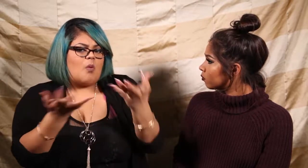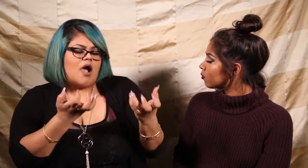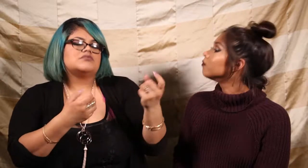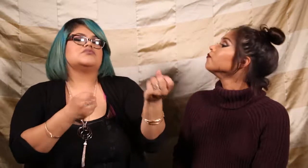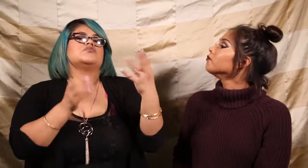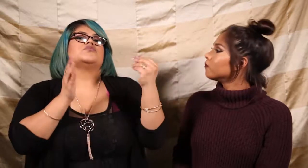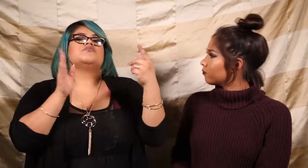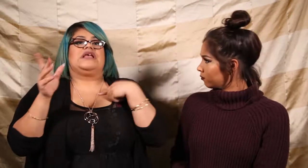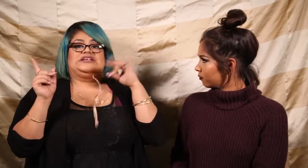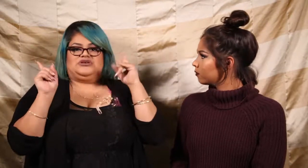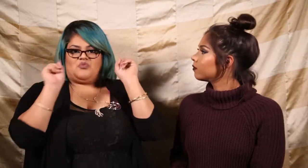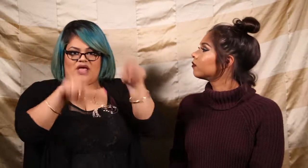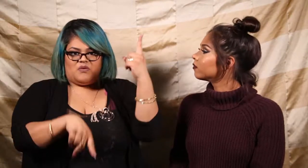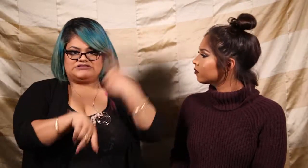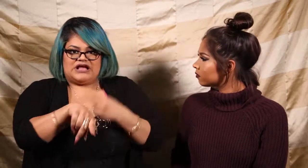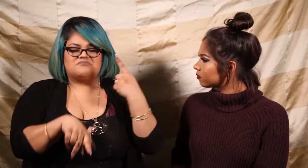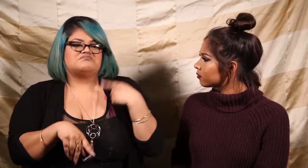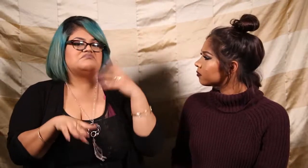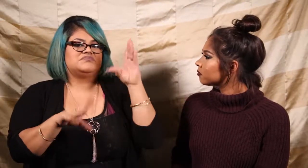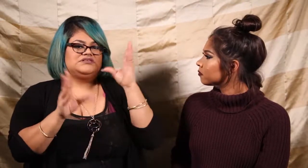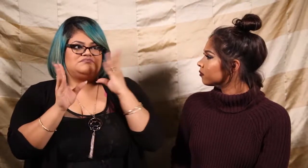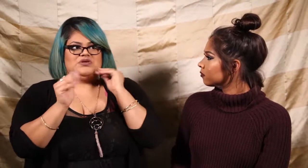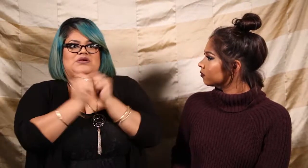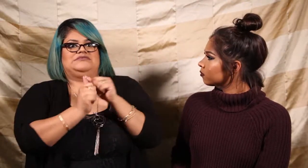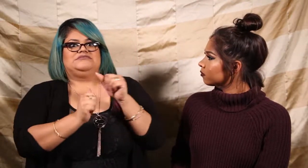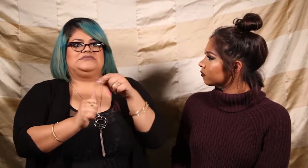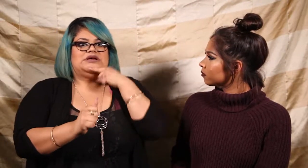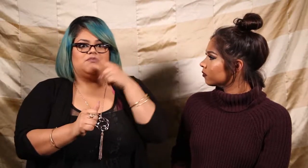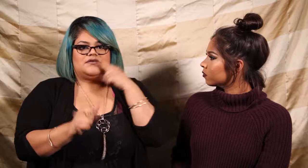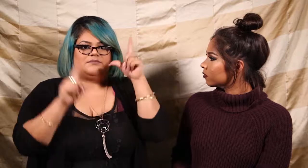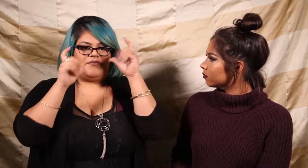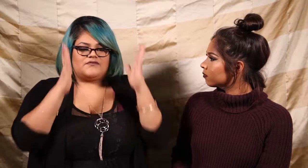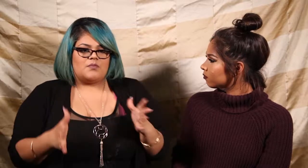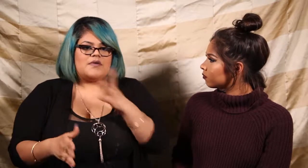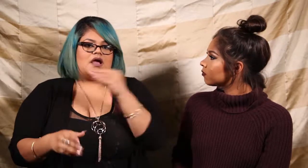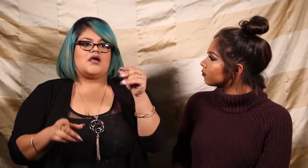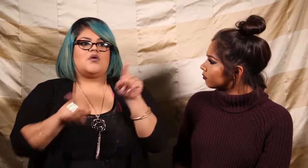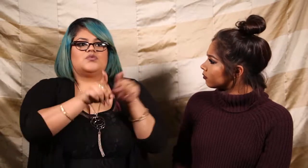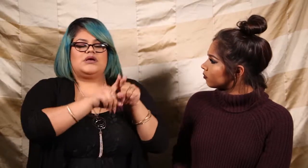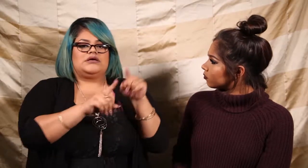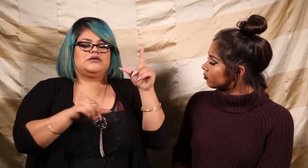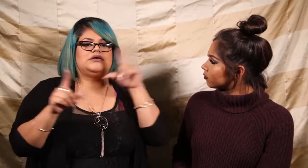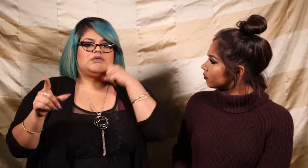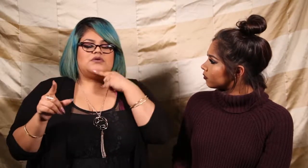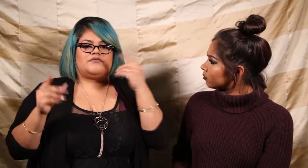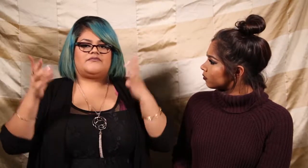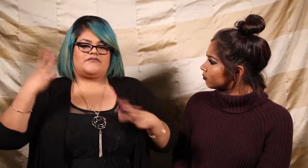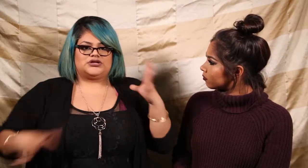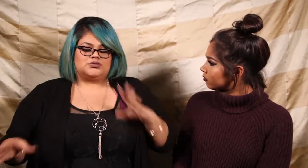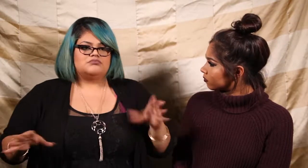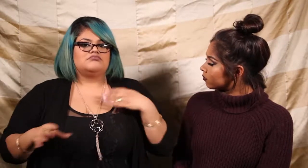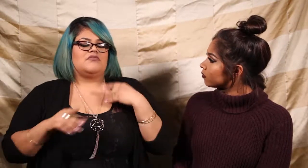i did experience with hearing photograpger and fashion desginger.. we discussed and she already have m